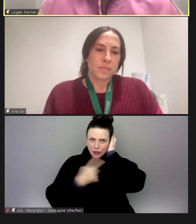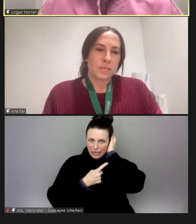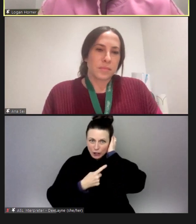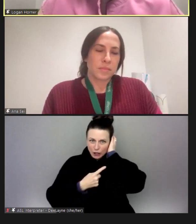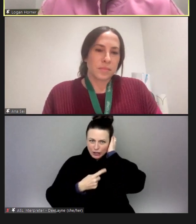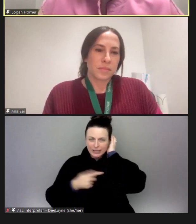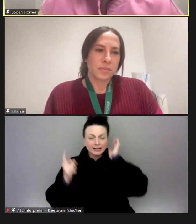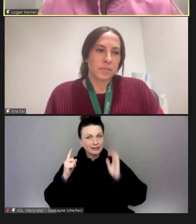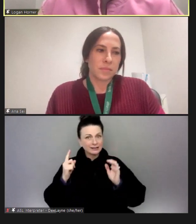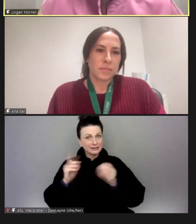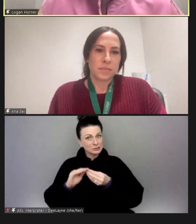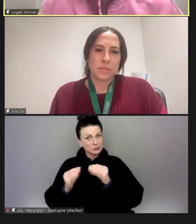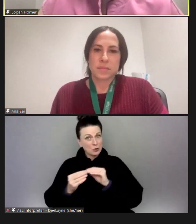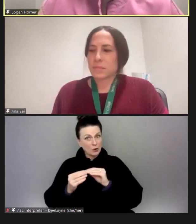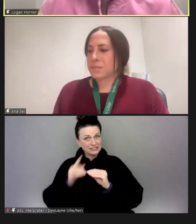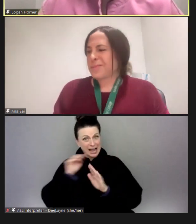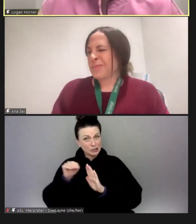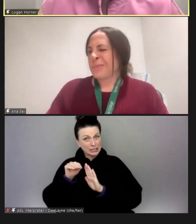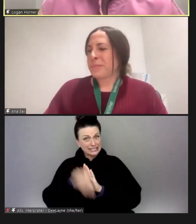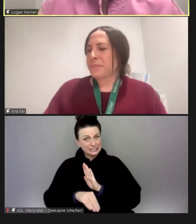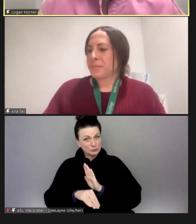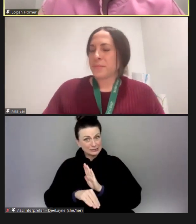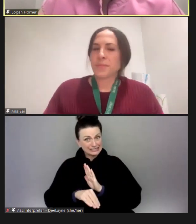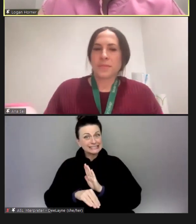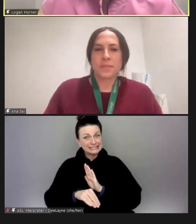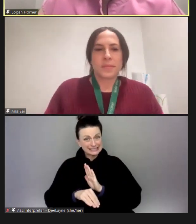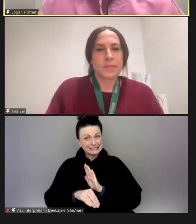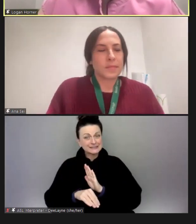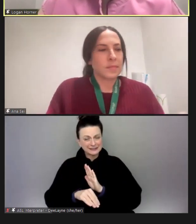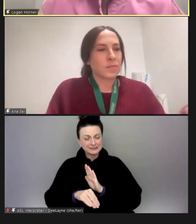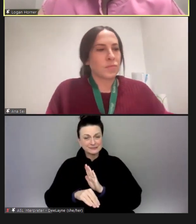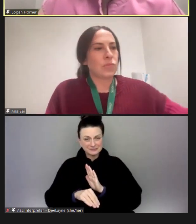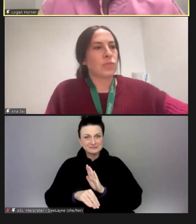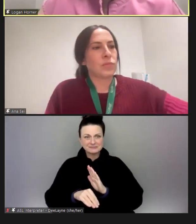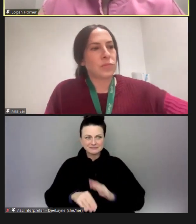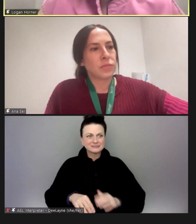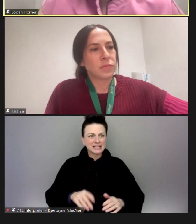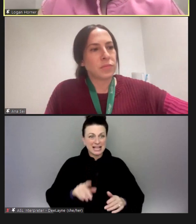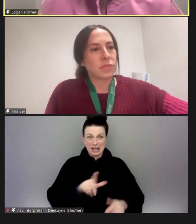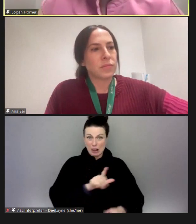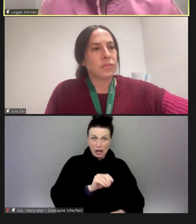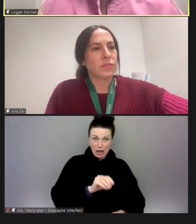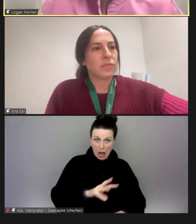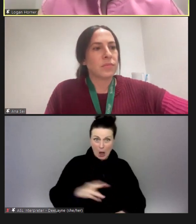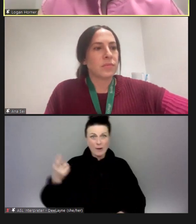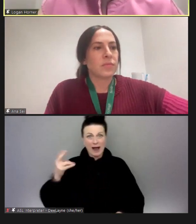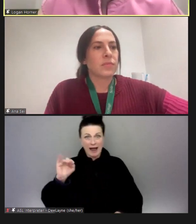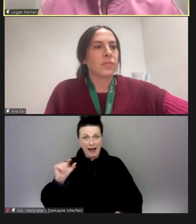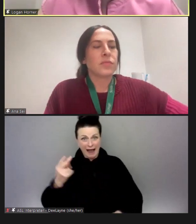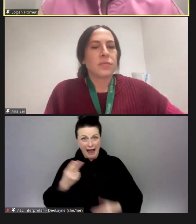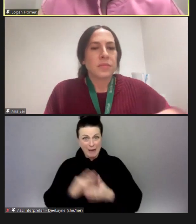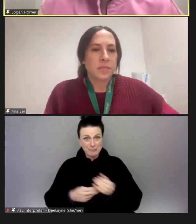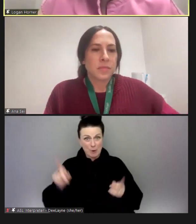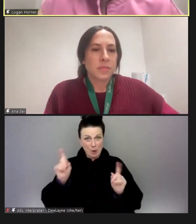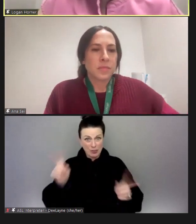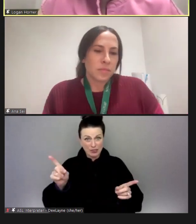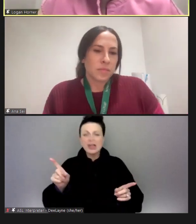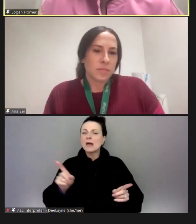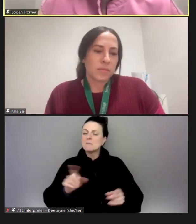actually decreased in the lows and in the highs